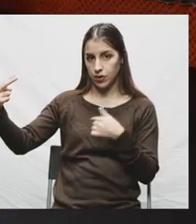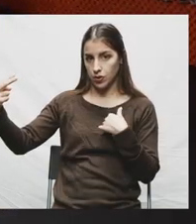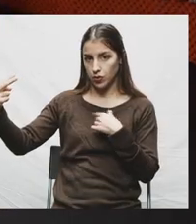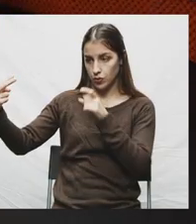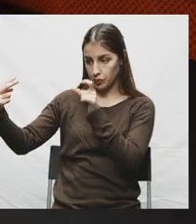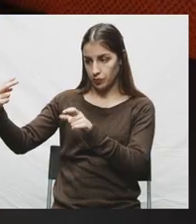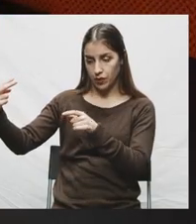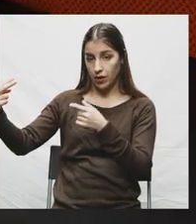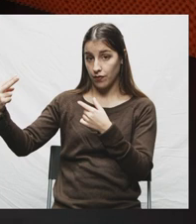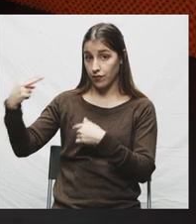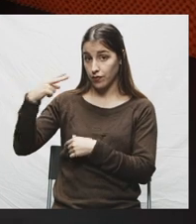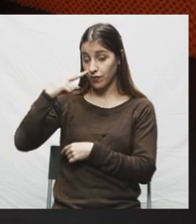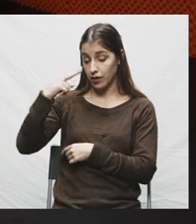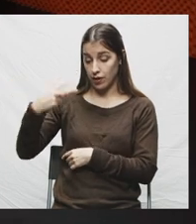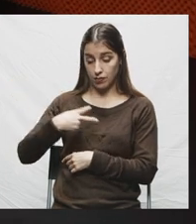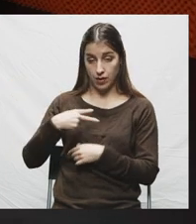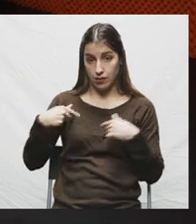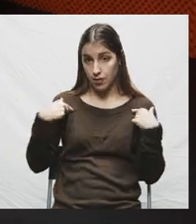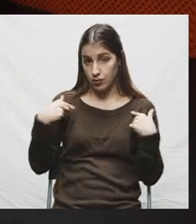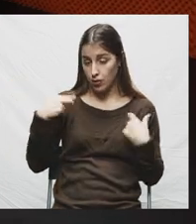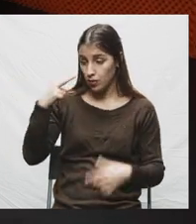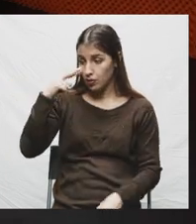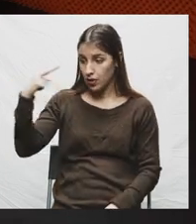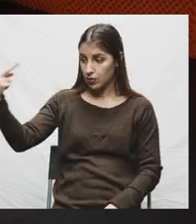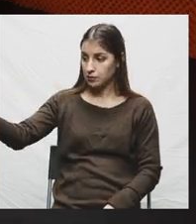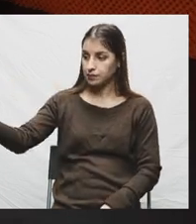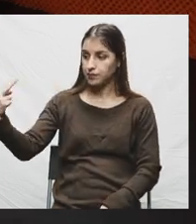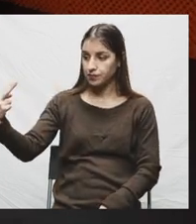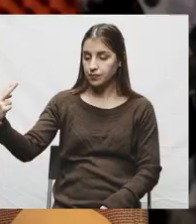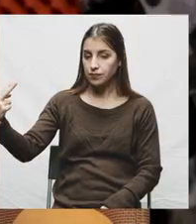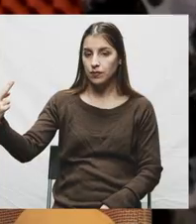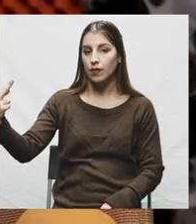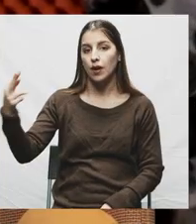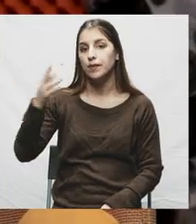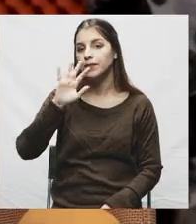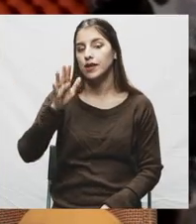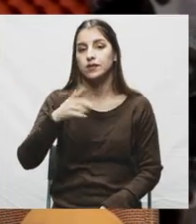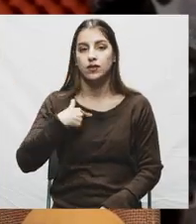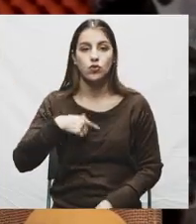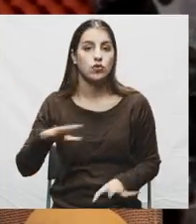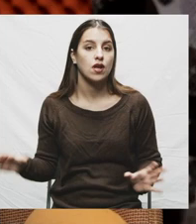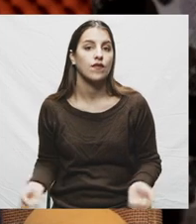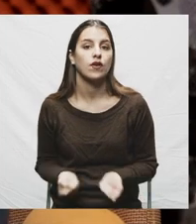and helping me go through the right direction, deviating me when I wasn’t going well,